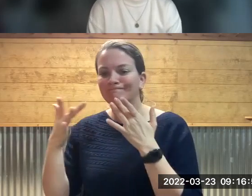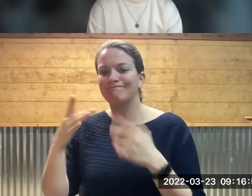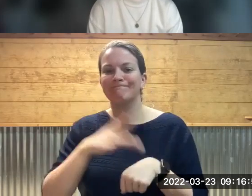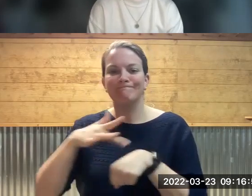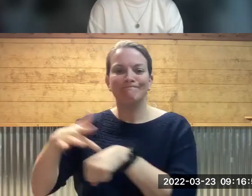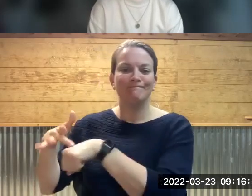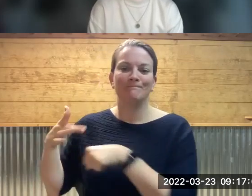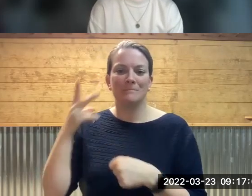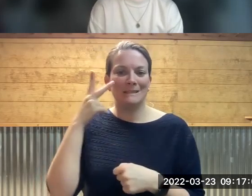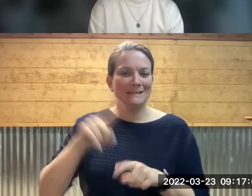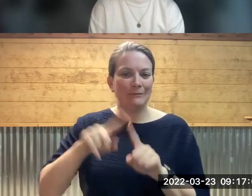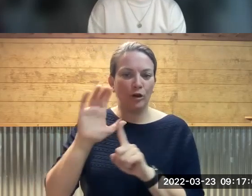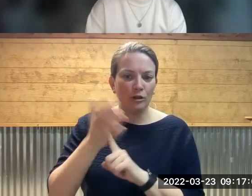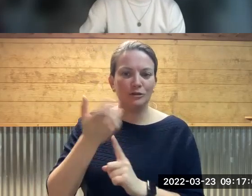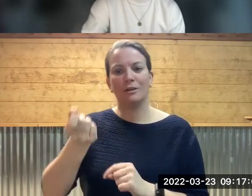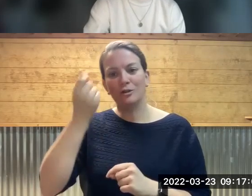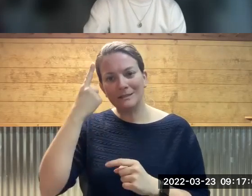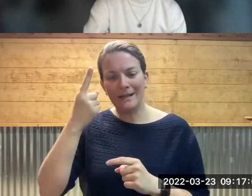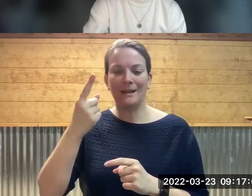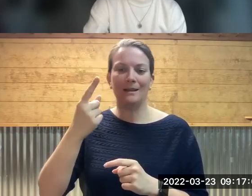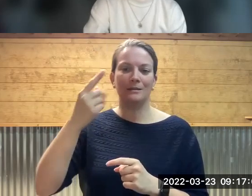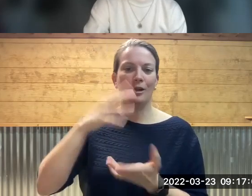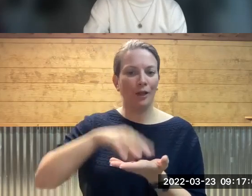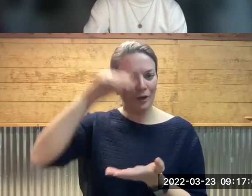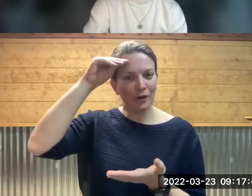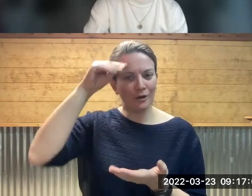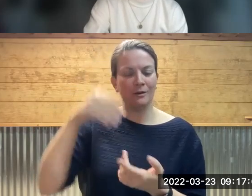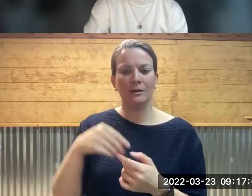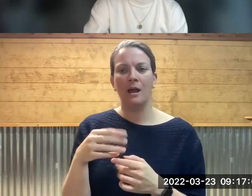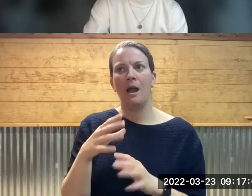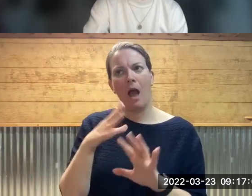It made me respect. The fact that you know you do have to be respectful of other cultures is great to be different.